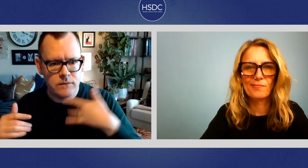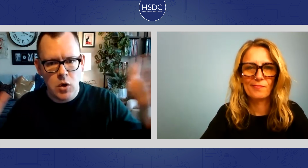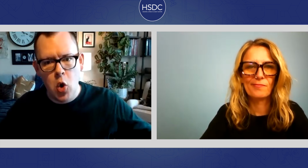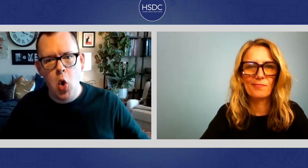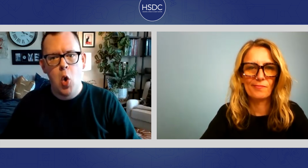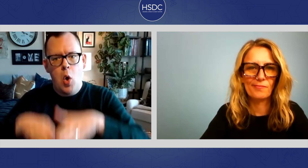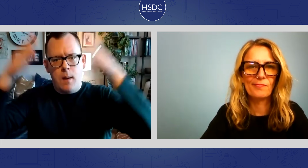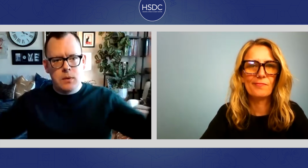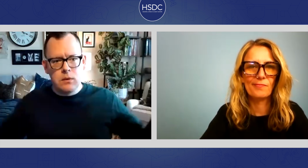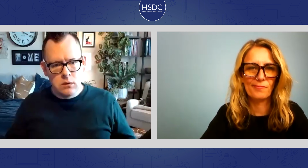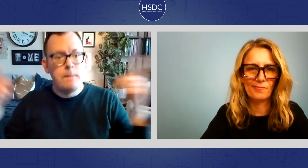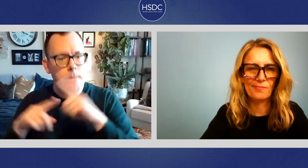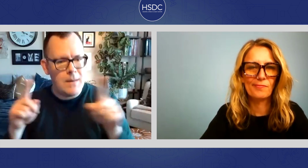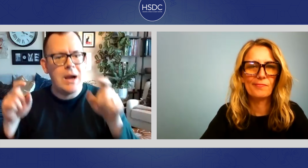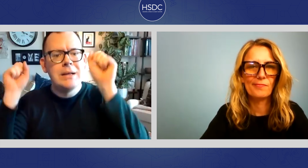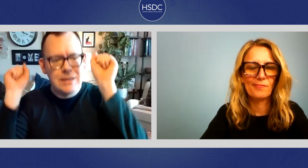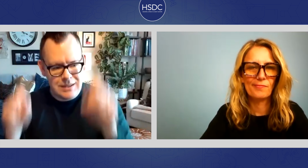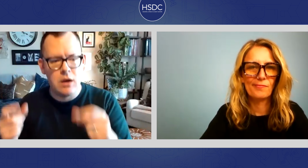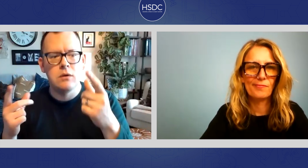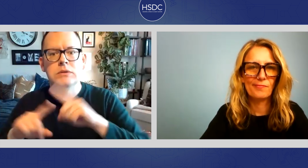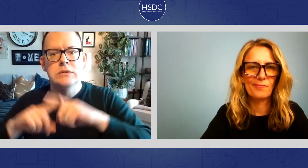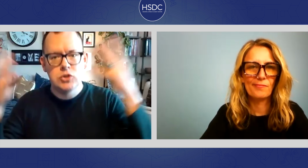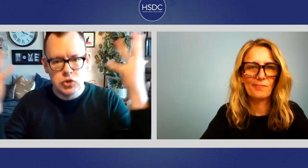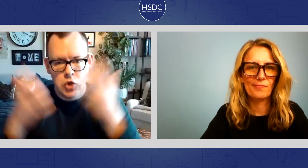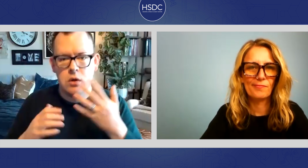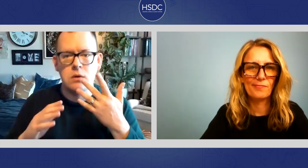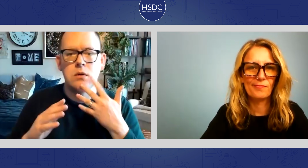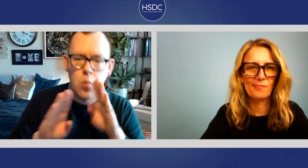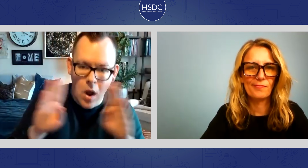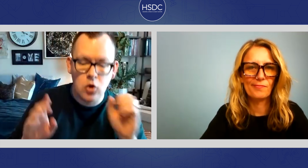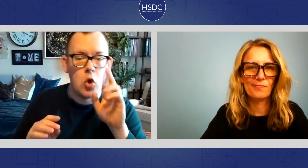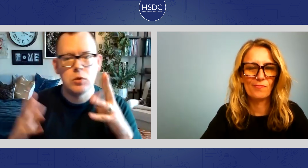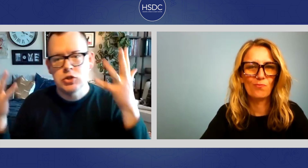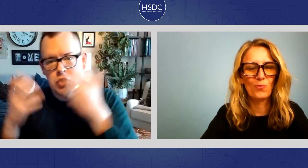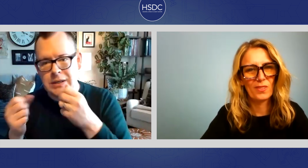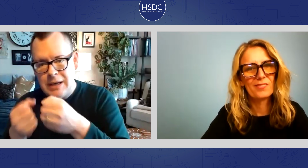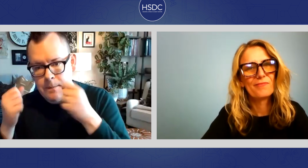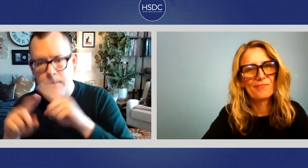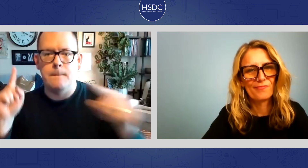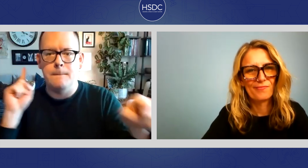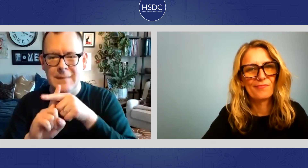cIt makes it feel open and airy. You can use some dark walls or dark cabinets but